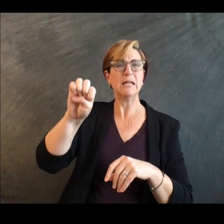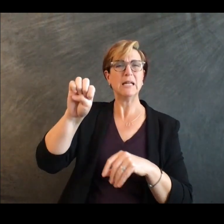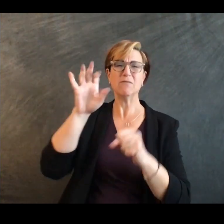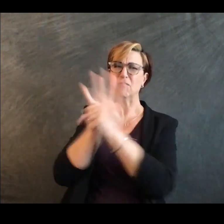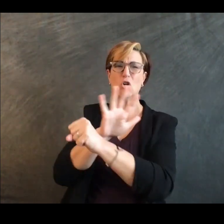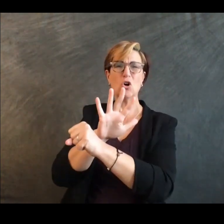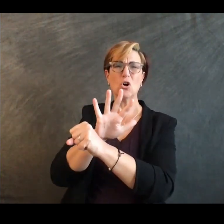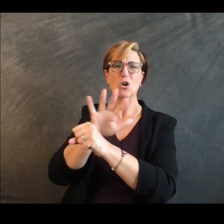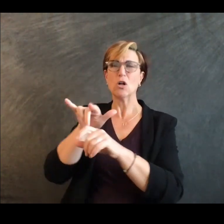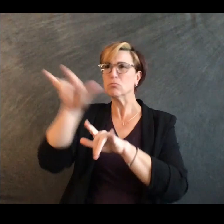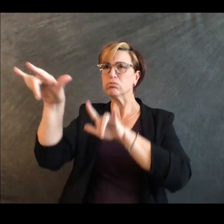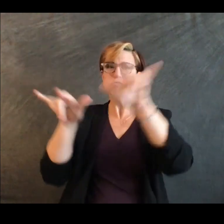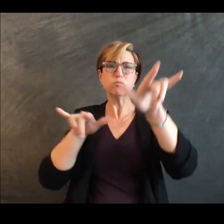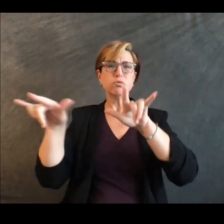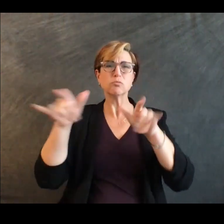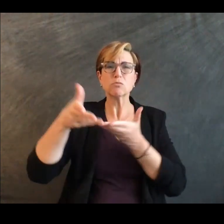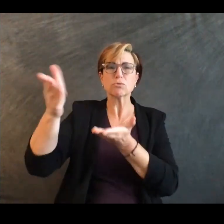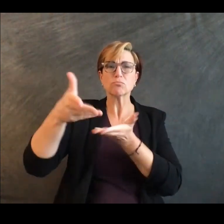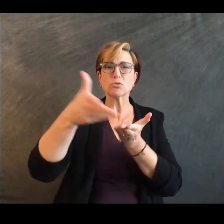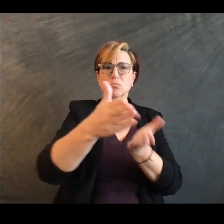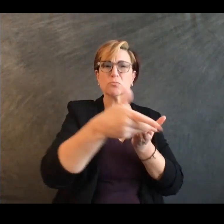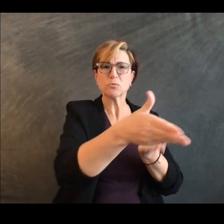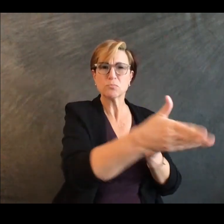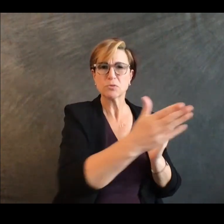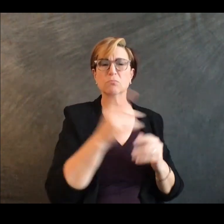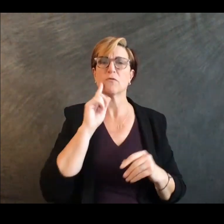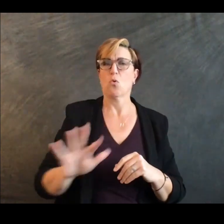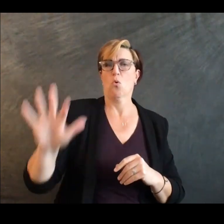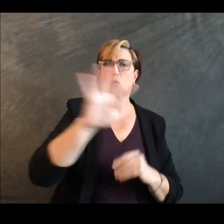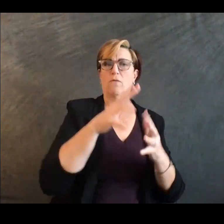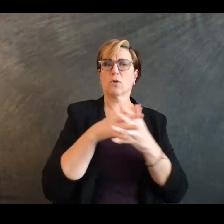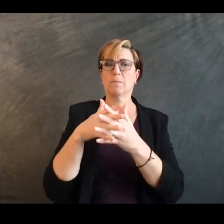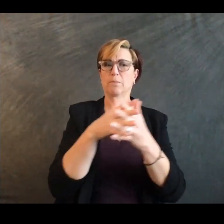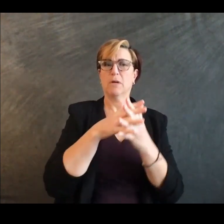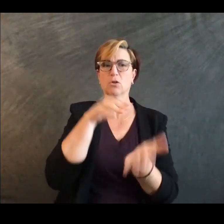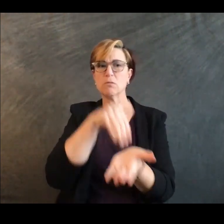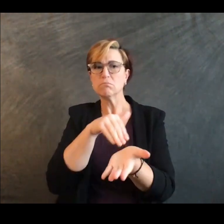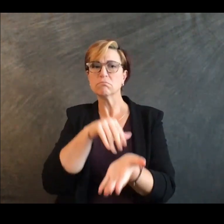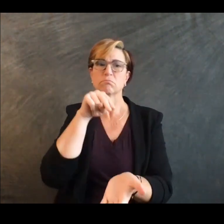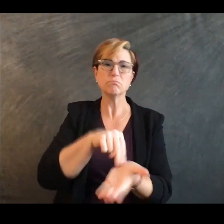nation's heroic health care workers will be the beneficiaries of that 27 more